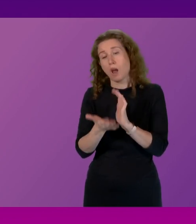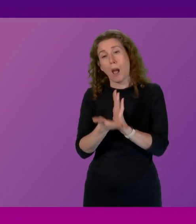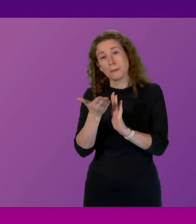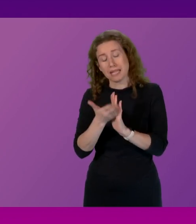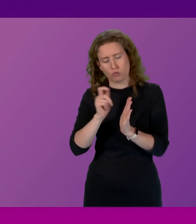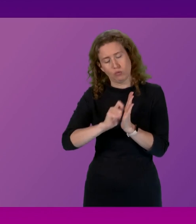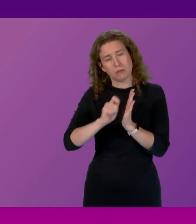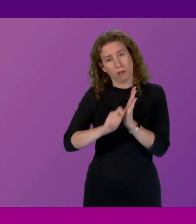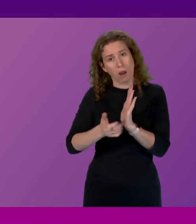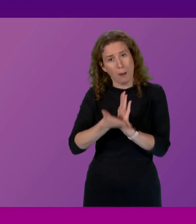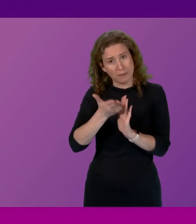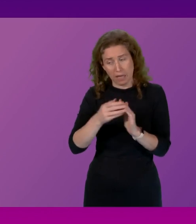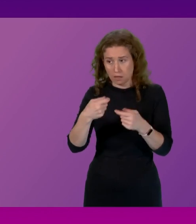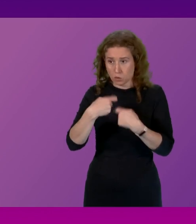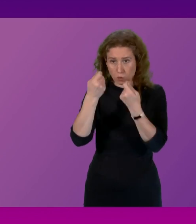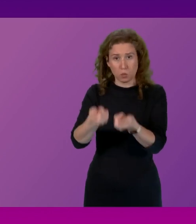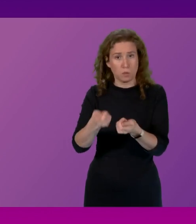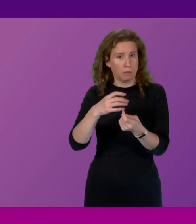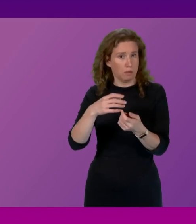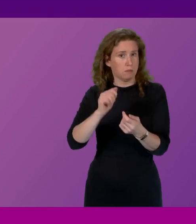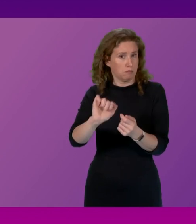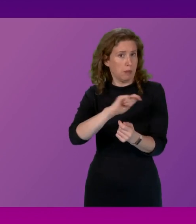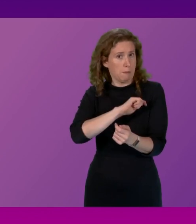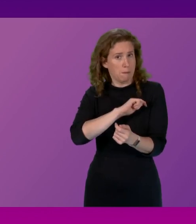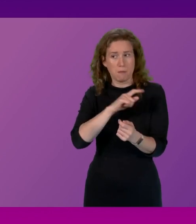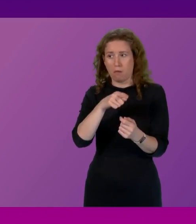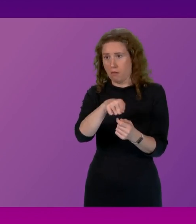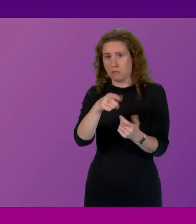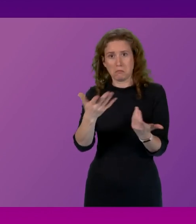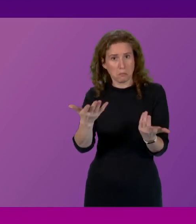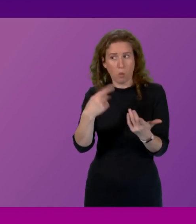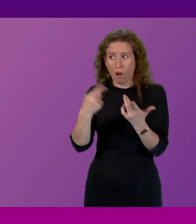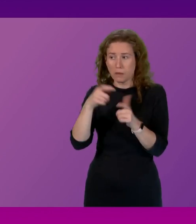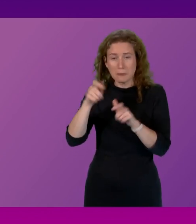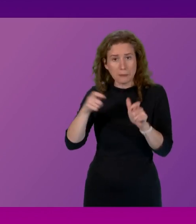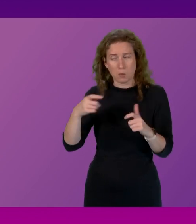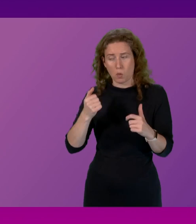written update to the member and other members who have an interest in the A96.